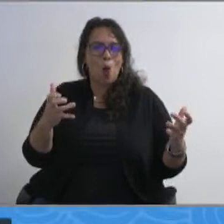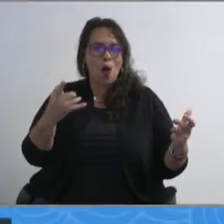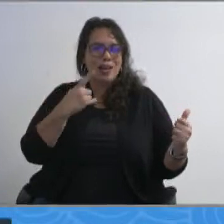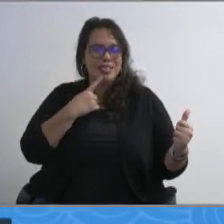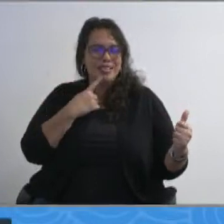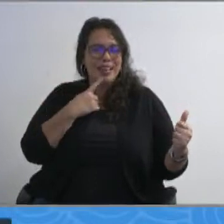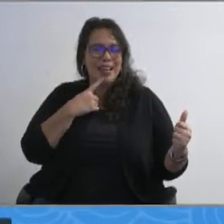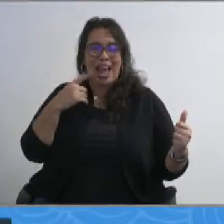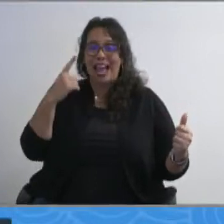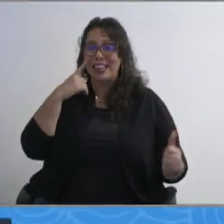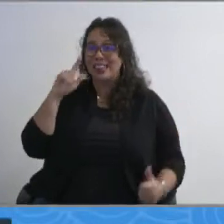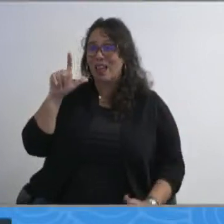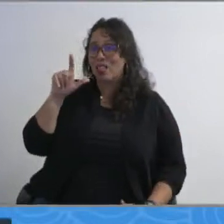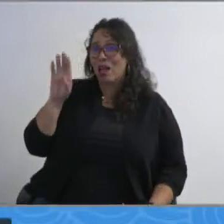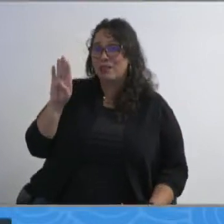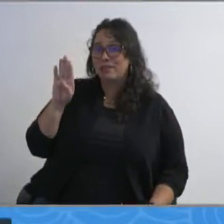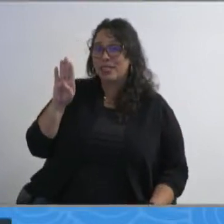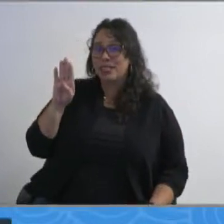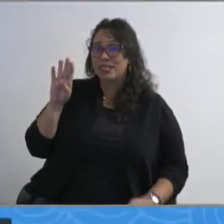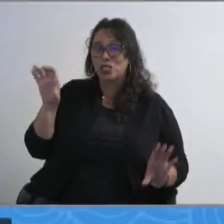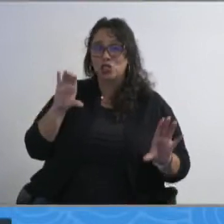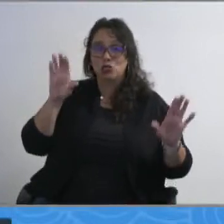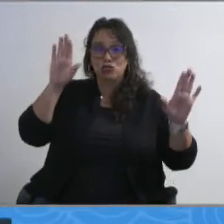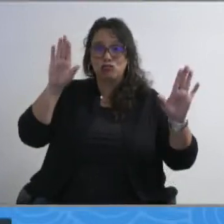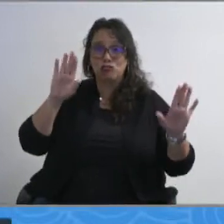I think Long Beach is doing a great job